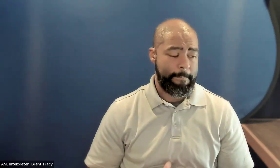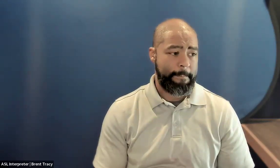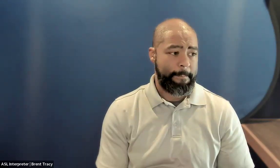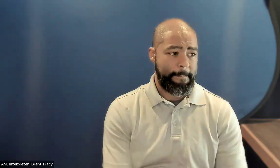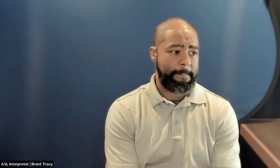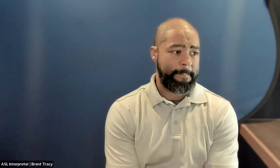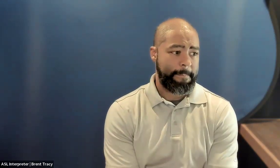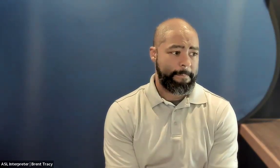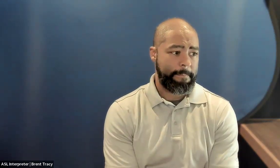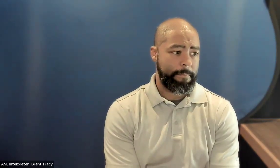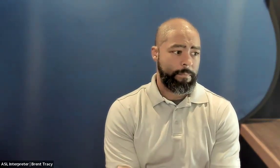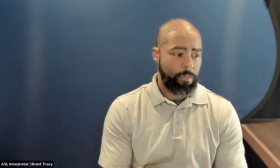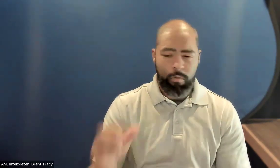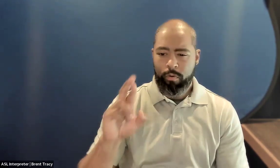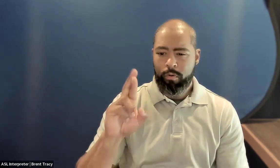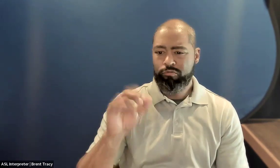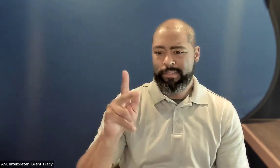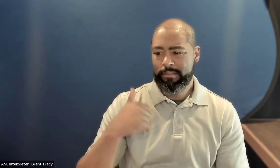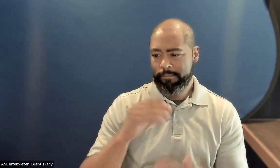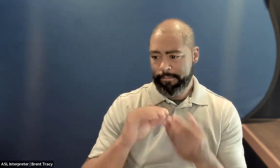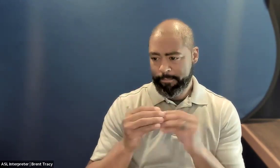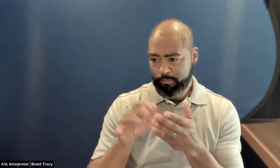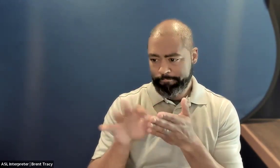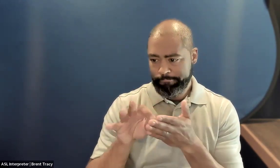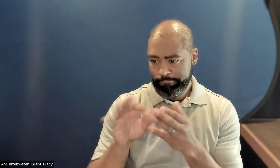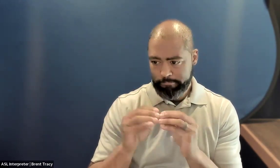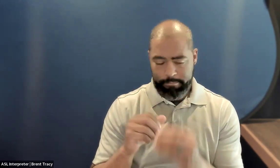So in this case, the risk rating for sea level rise and storm